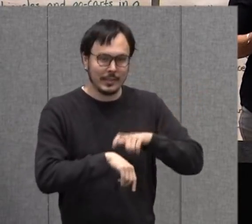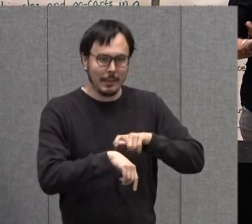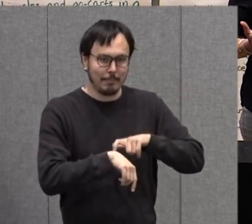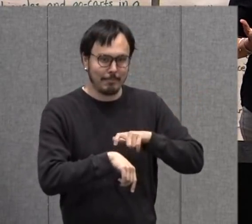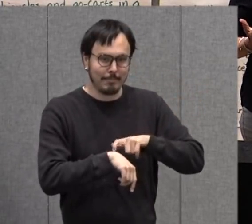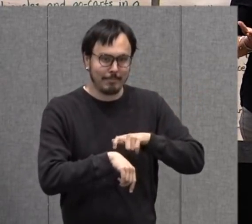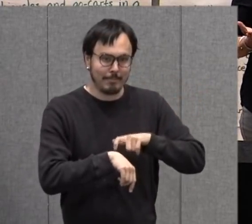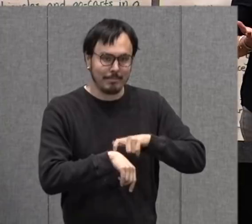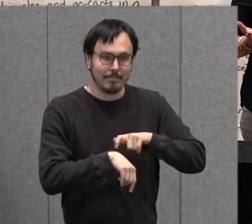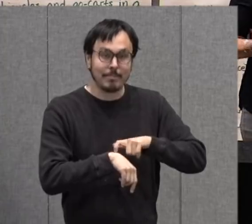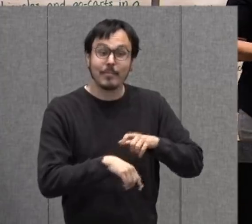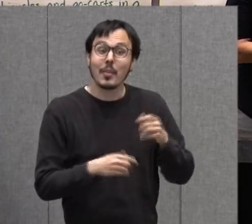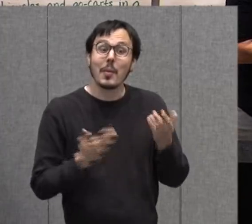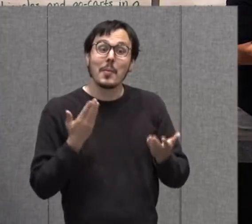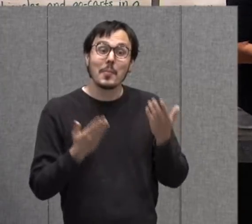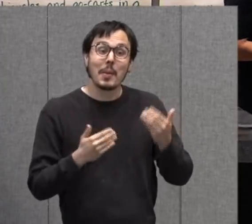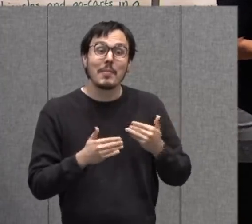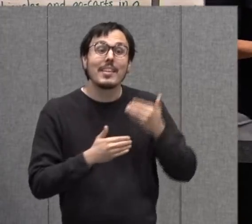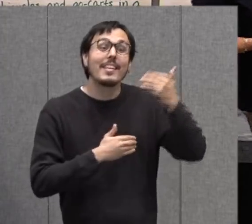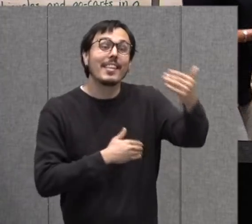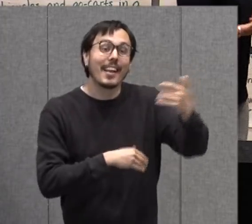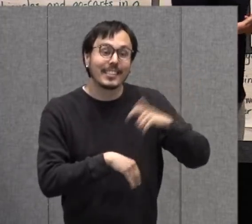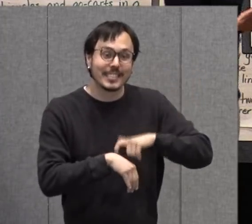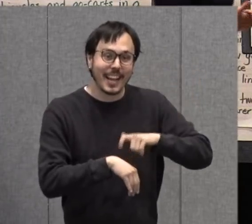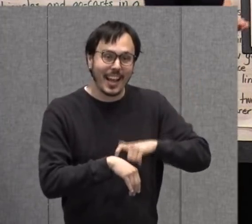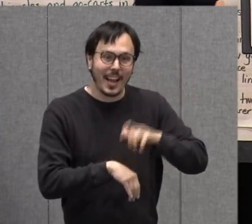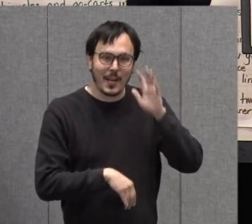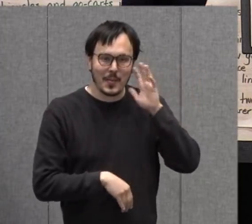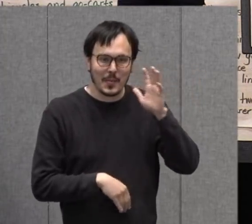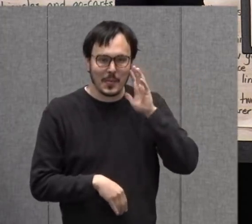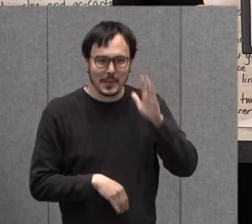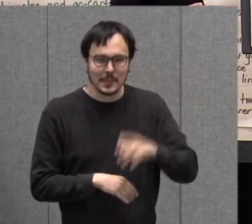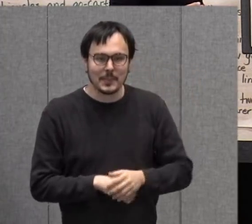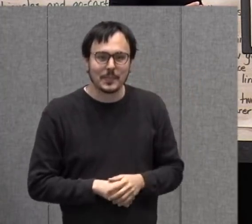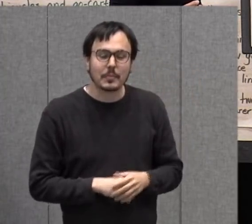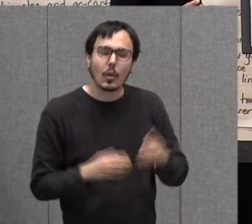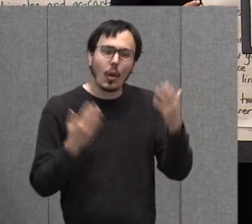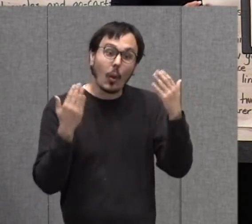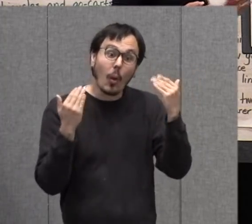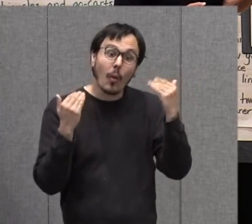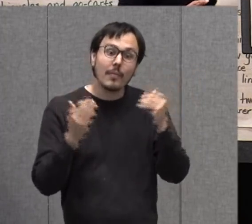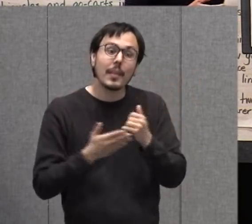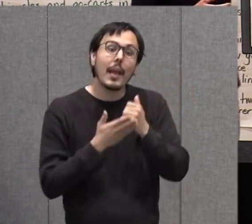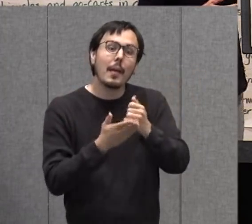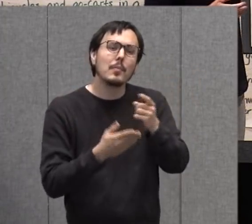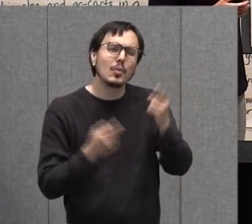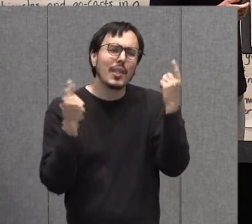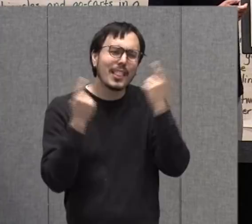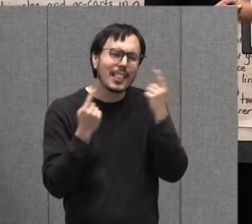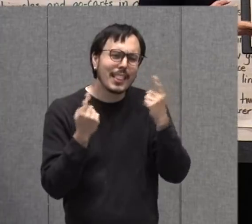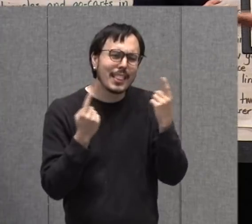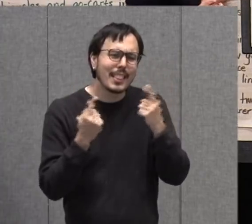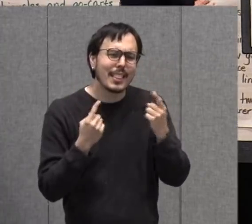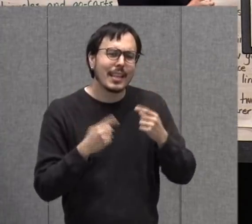so maybe we can save it for another day. Hopefully, this got you thinking a little bit about putting together fractions,